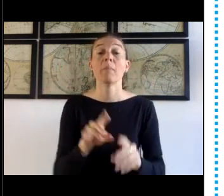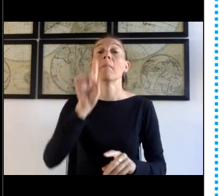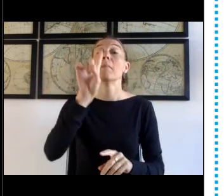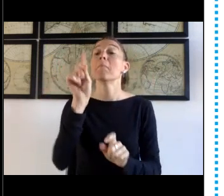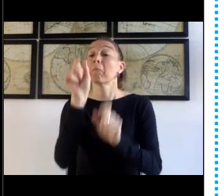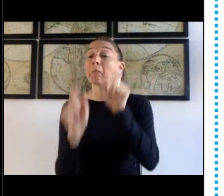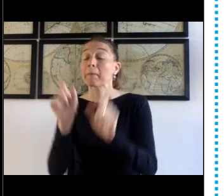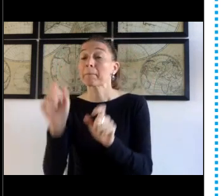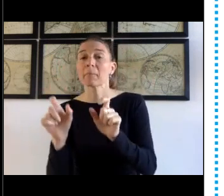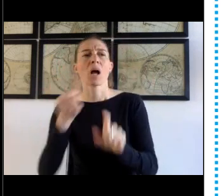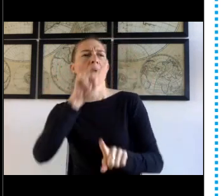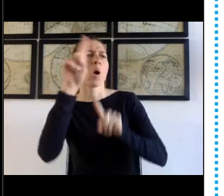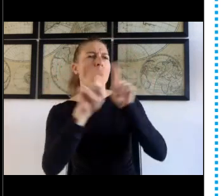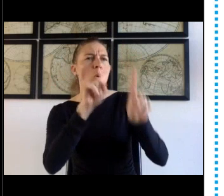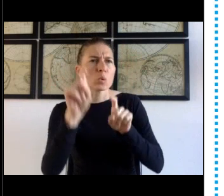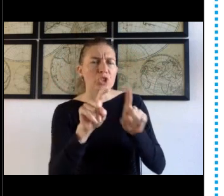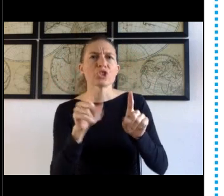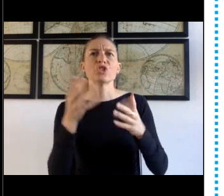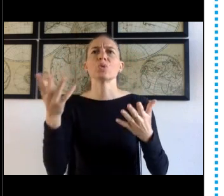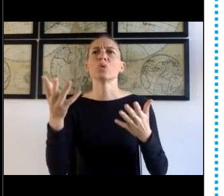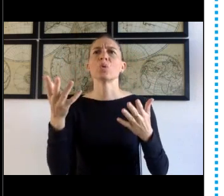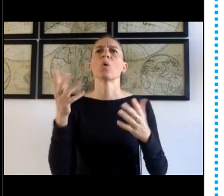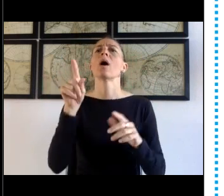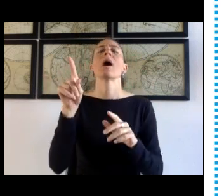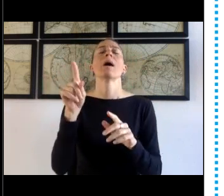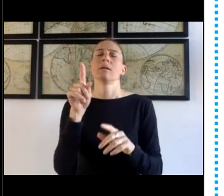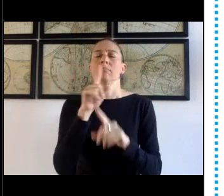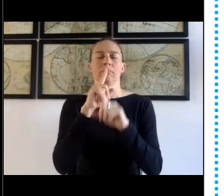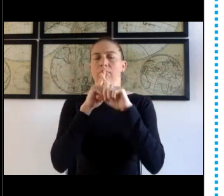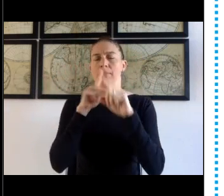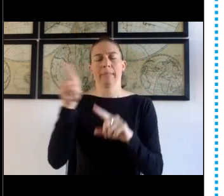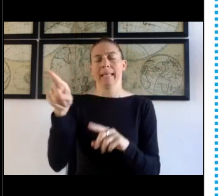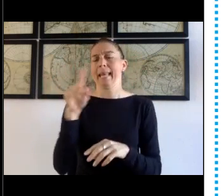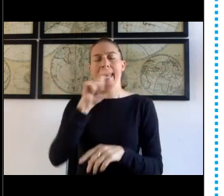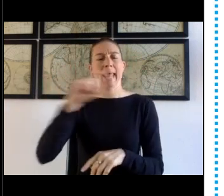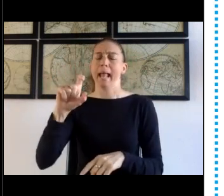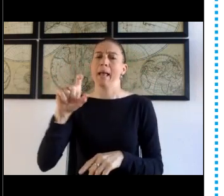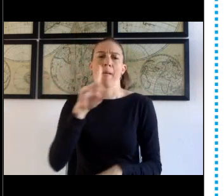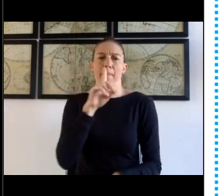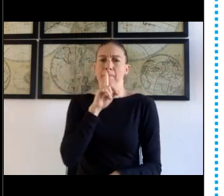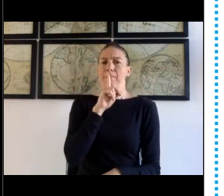We won't share the video of the speakers. You'll be able to see the presentation in the screen